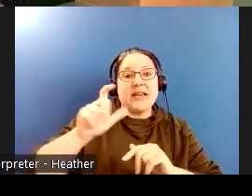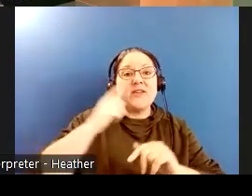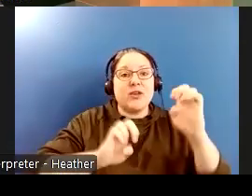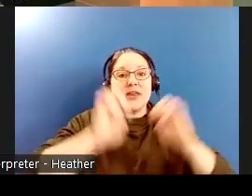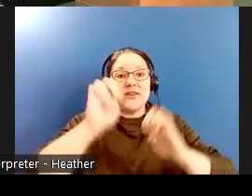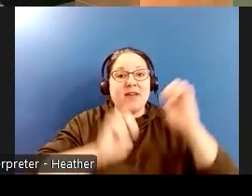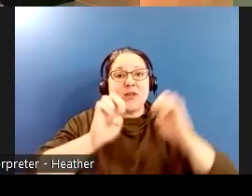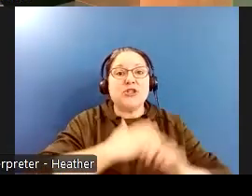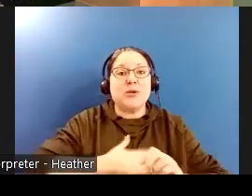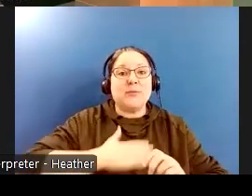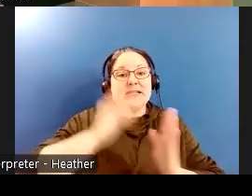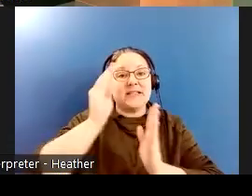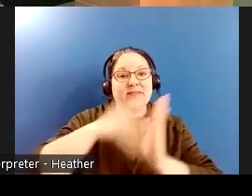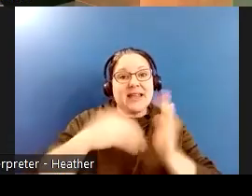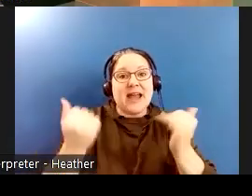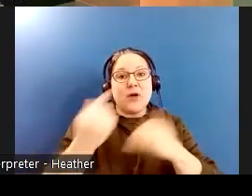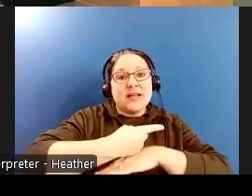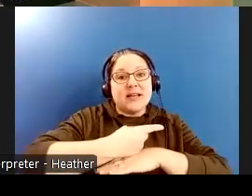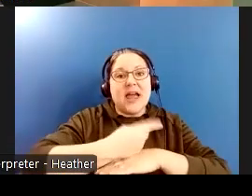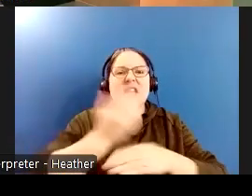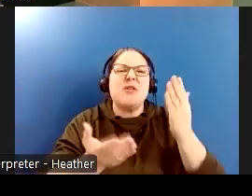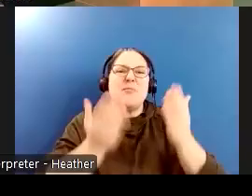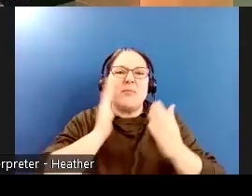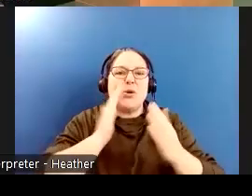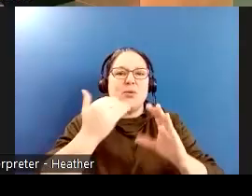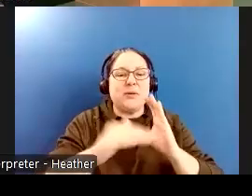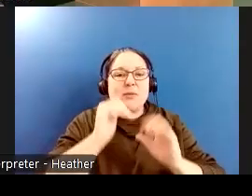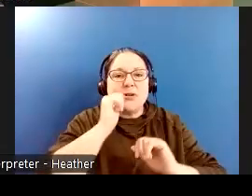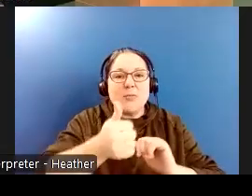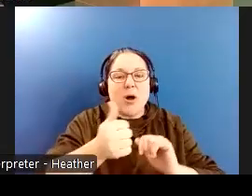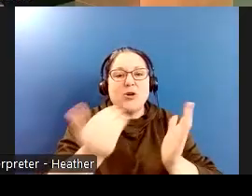today. There might be an email tomorrow with the link again, but anyway, very important to fill